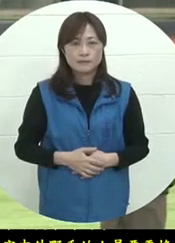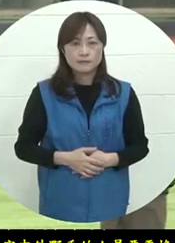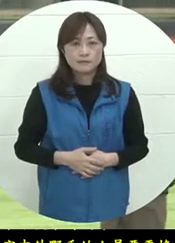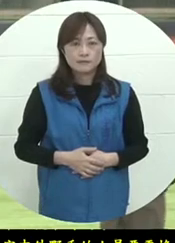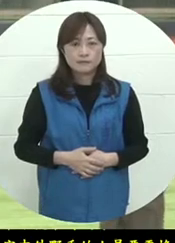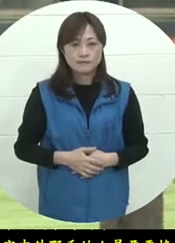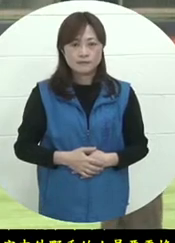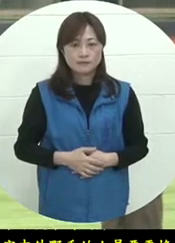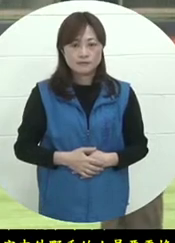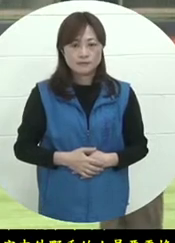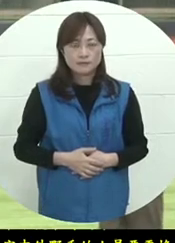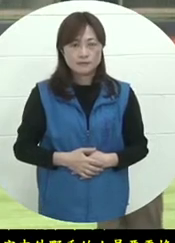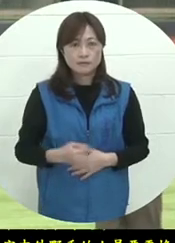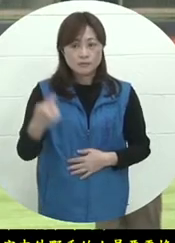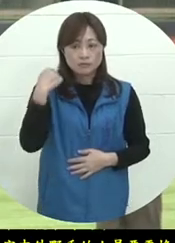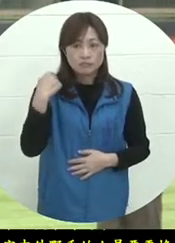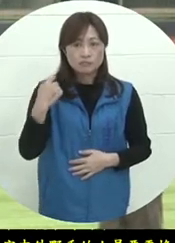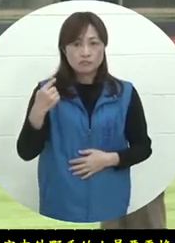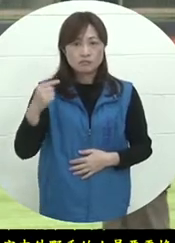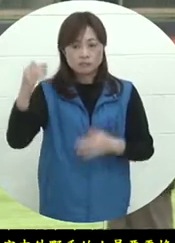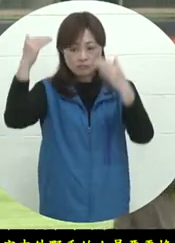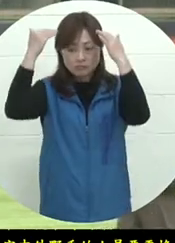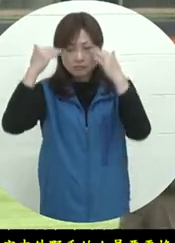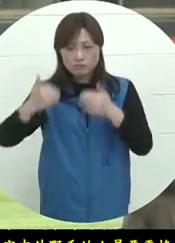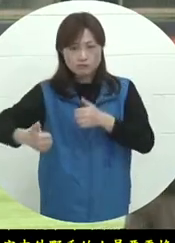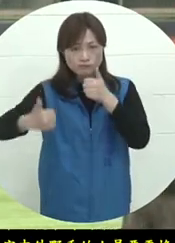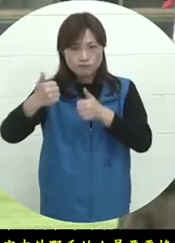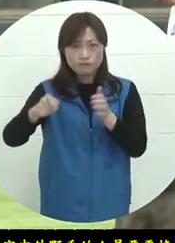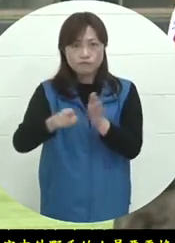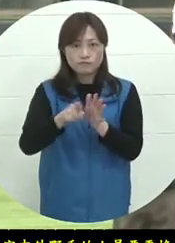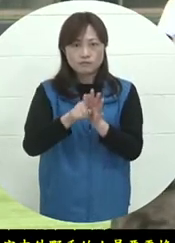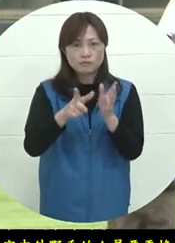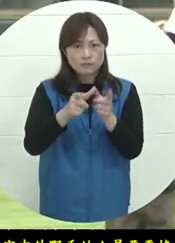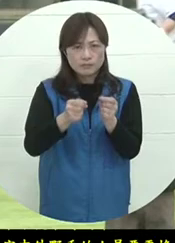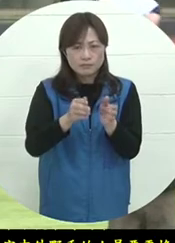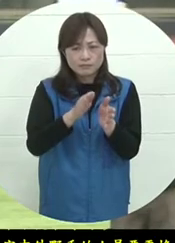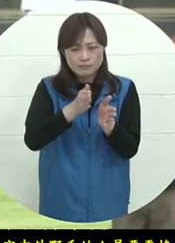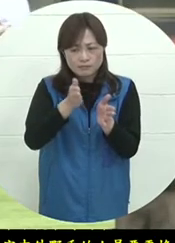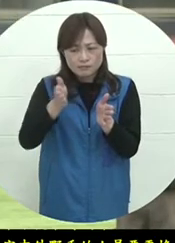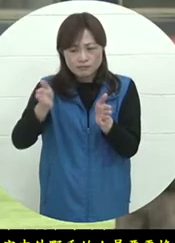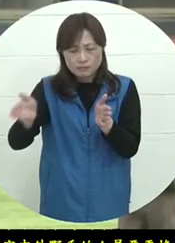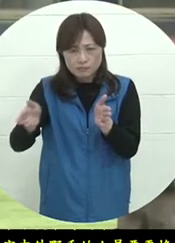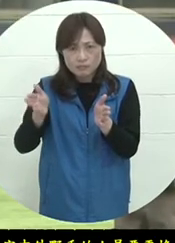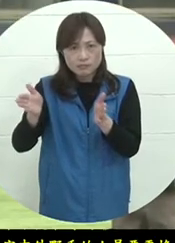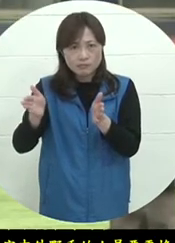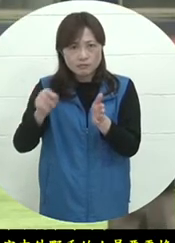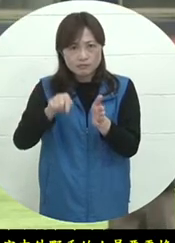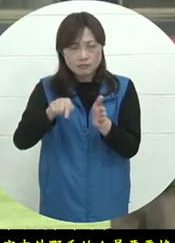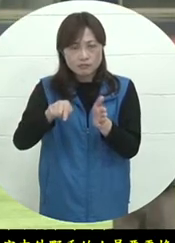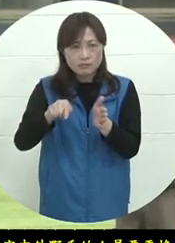. The director was in the game against South Korea and it was also in the latter part of the game. Well , some of my teammates appeared more often